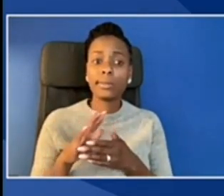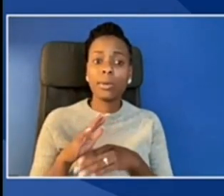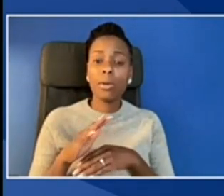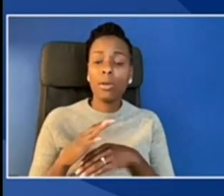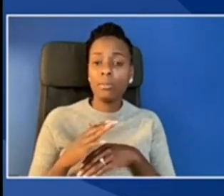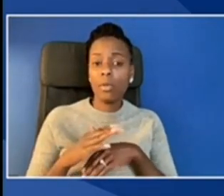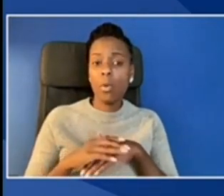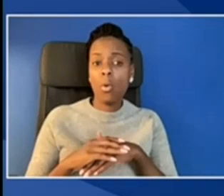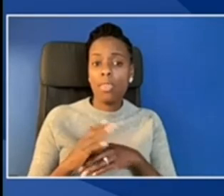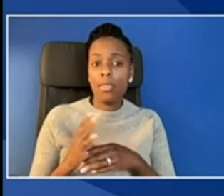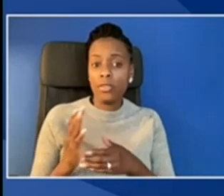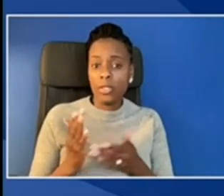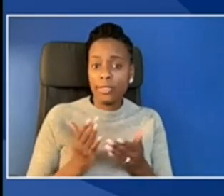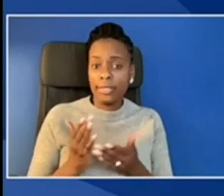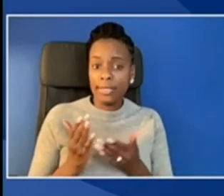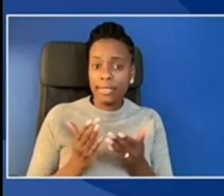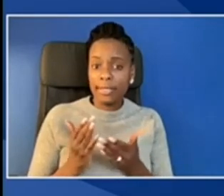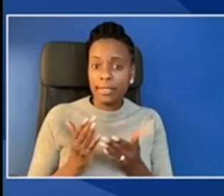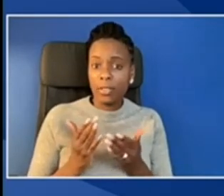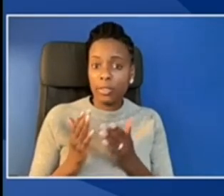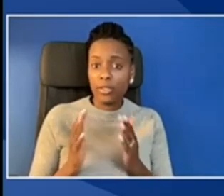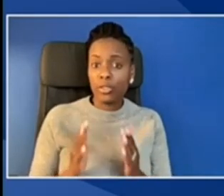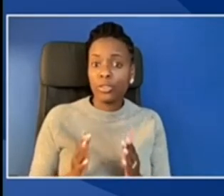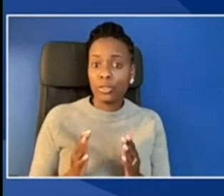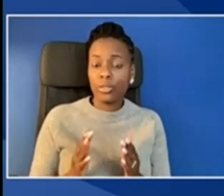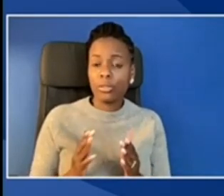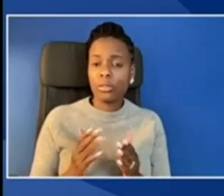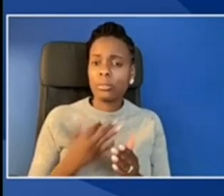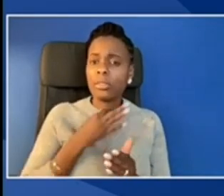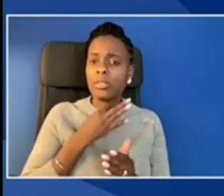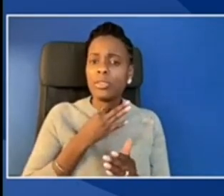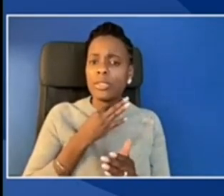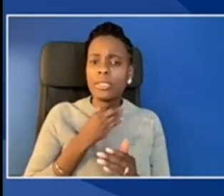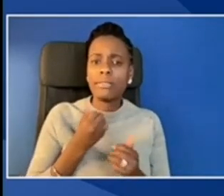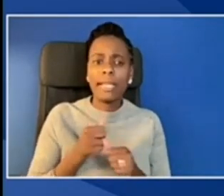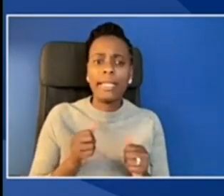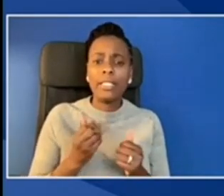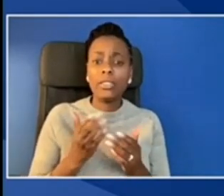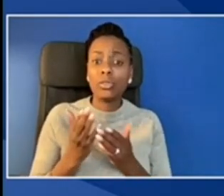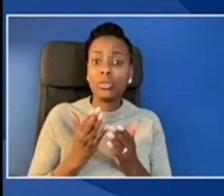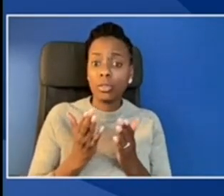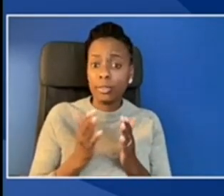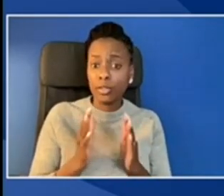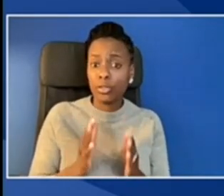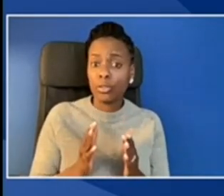any of these servicers might want to speak up and talk about what type of hardships